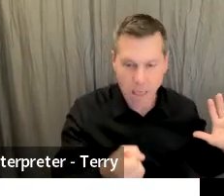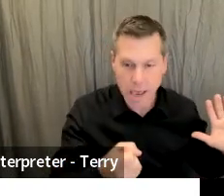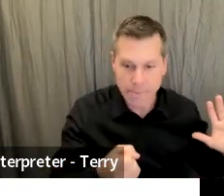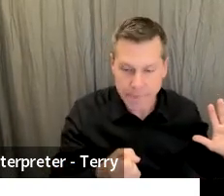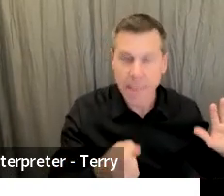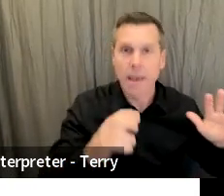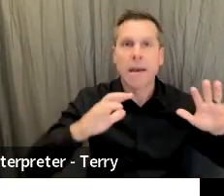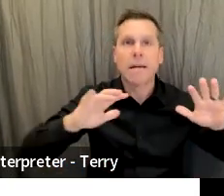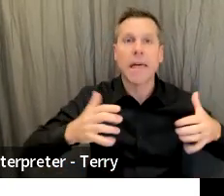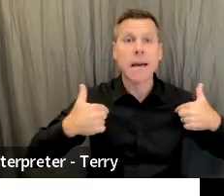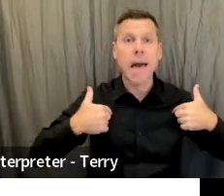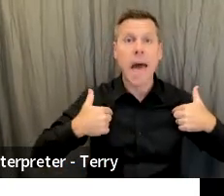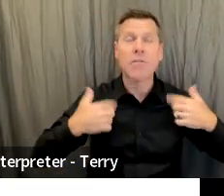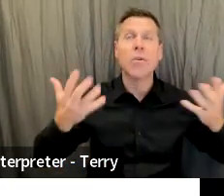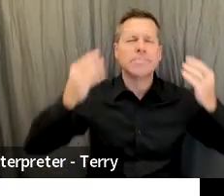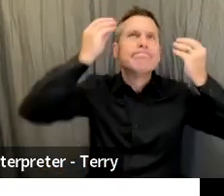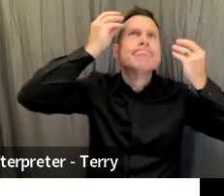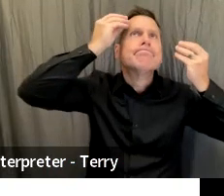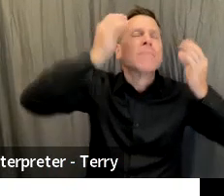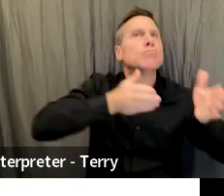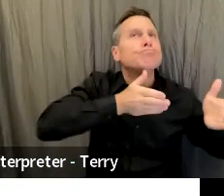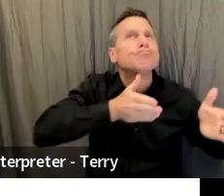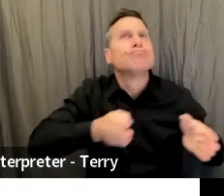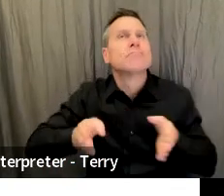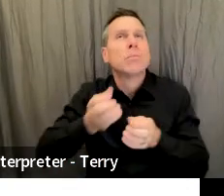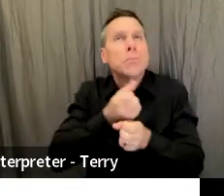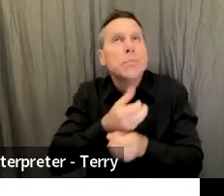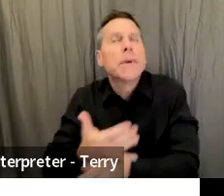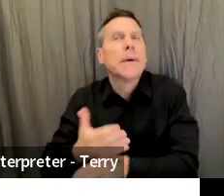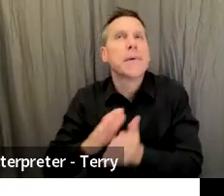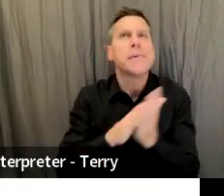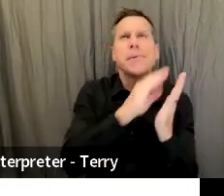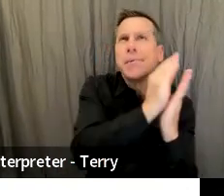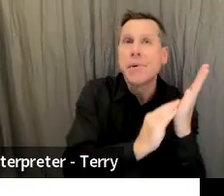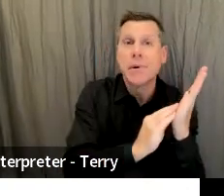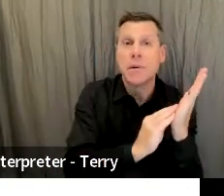and you haven't necessarily had the time to prep for that class that you would if you had known, you know,